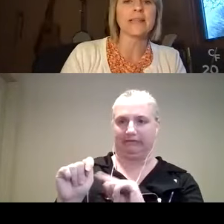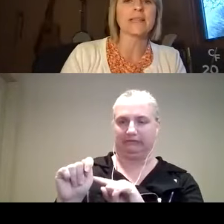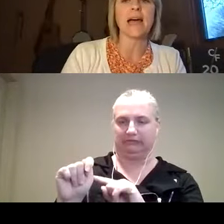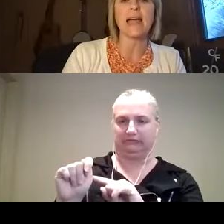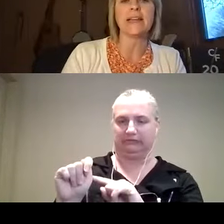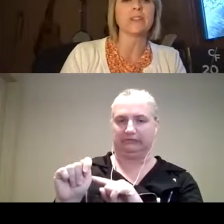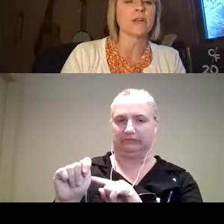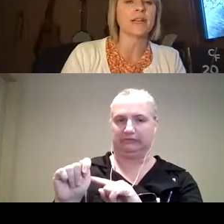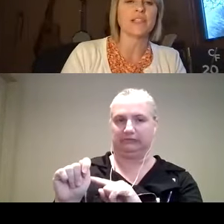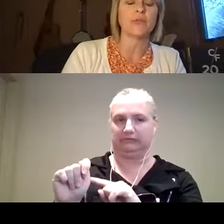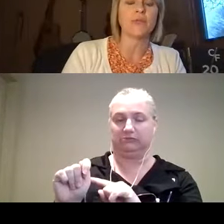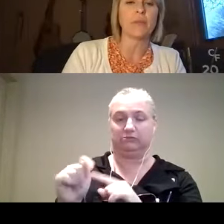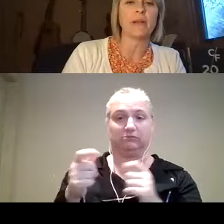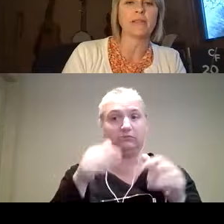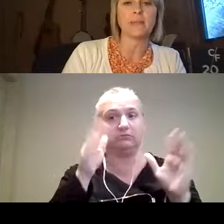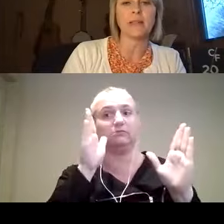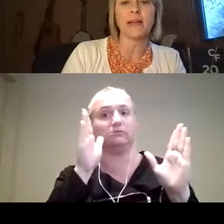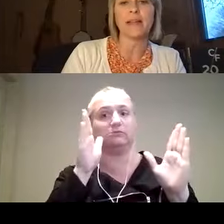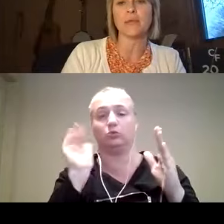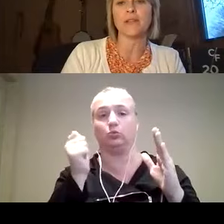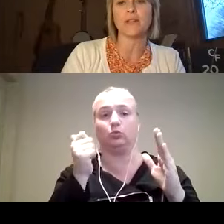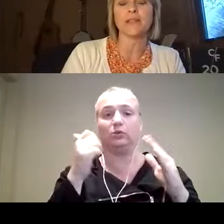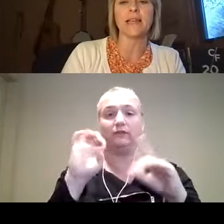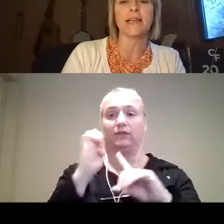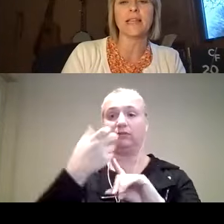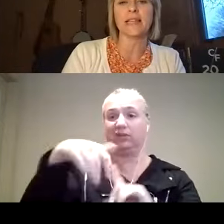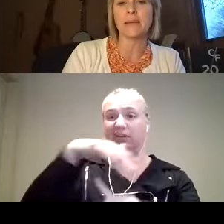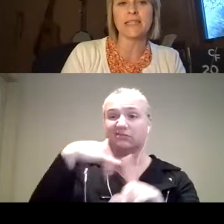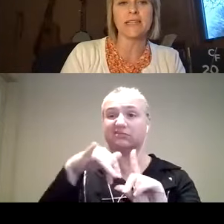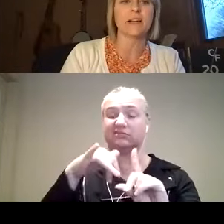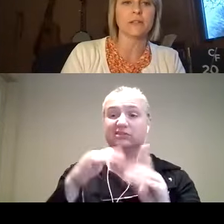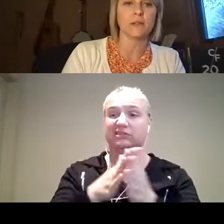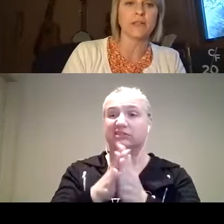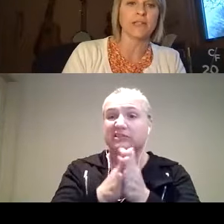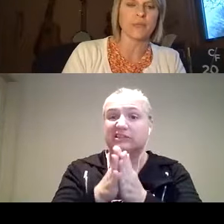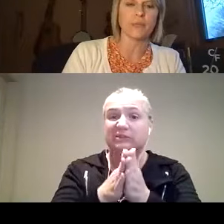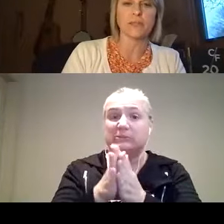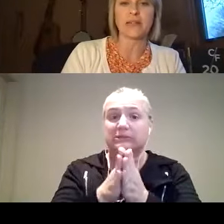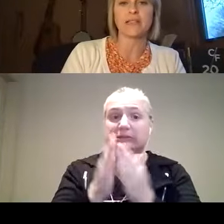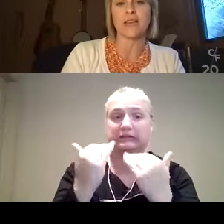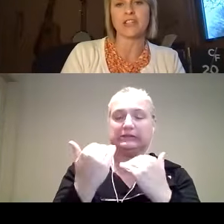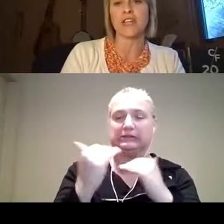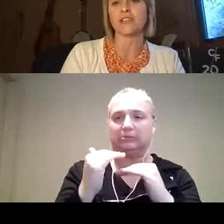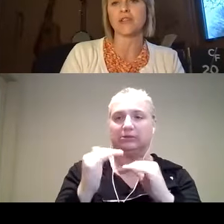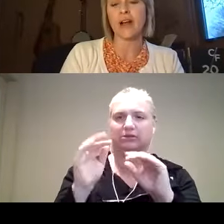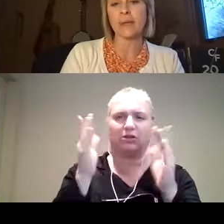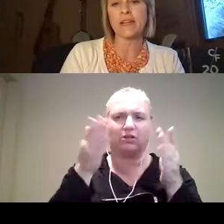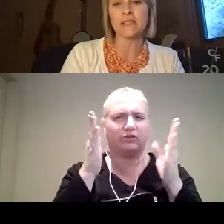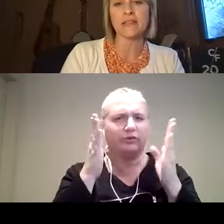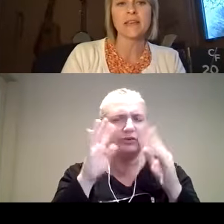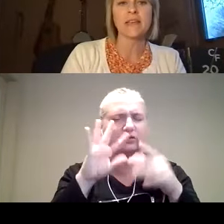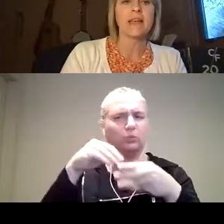It's a heightened alertness to environmental stimuli that results in limited alertness with respect to the educational environment.